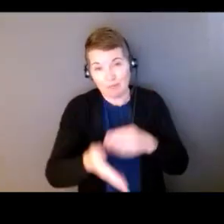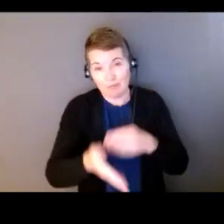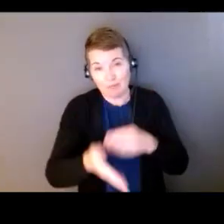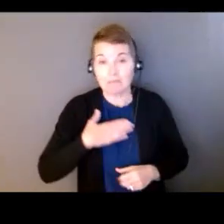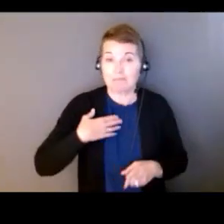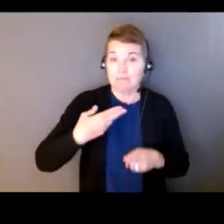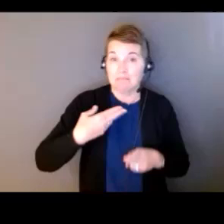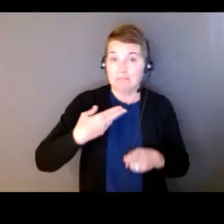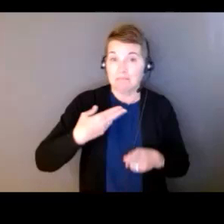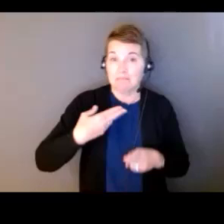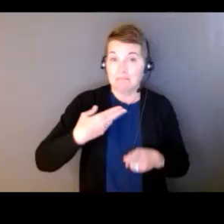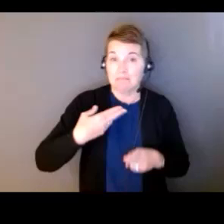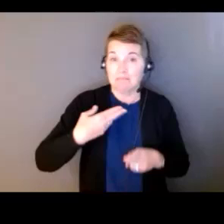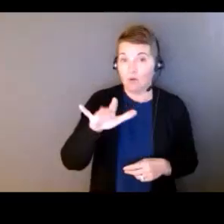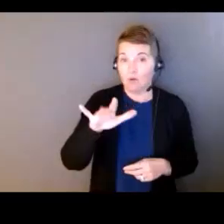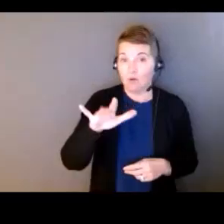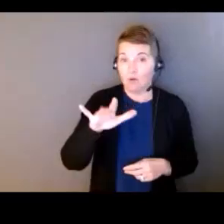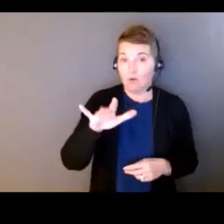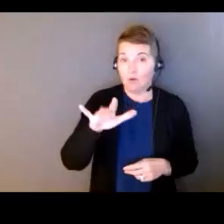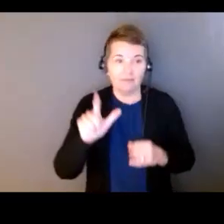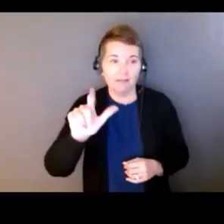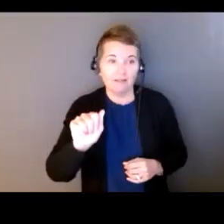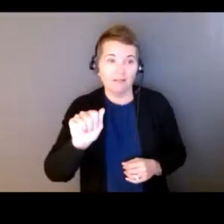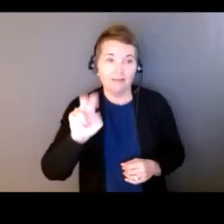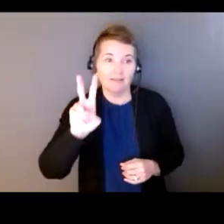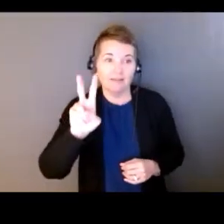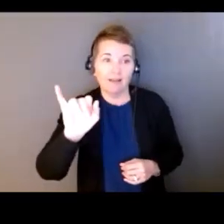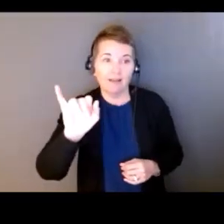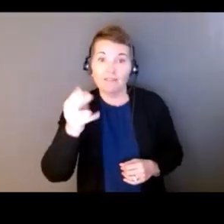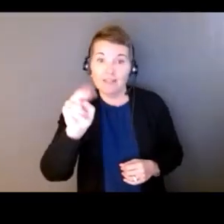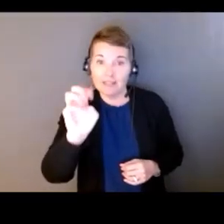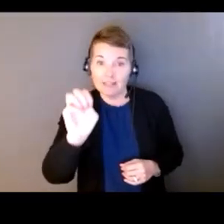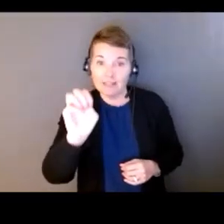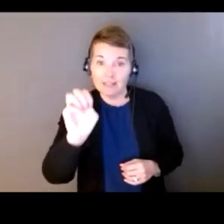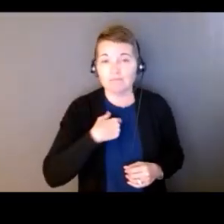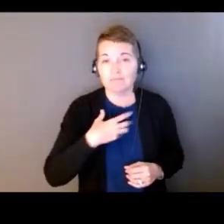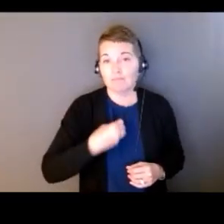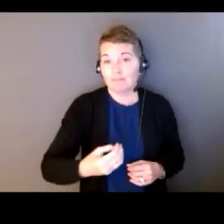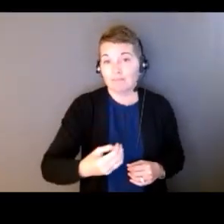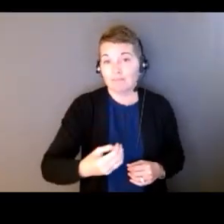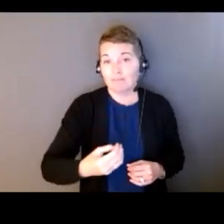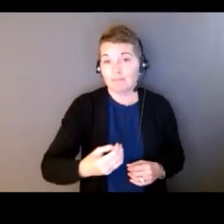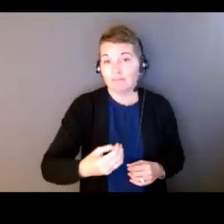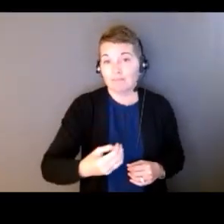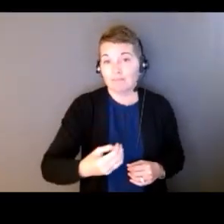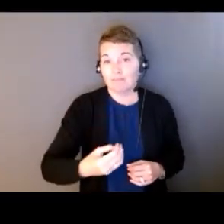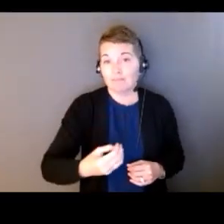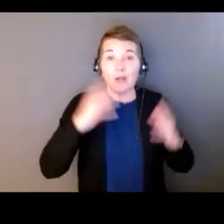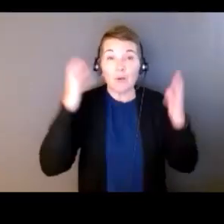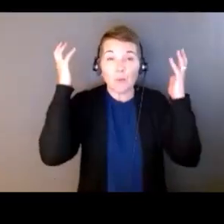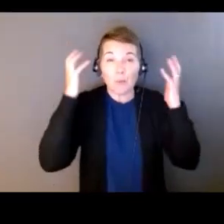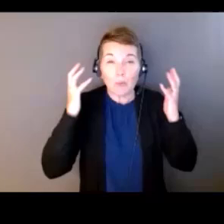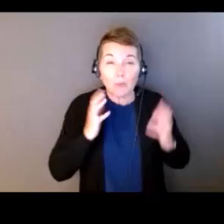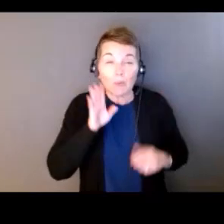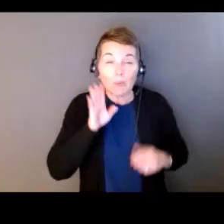I am a white woman with brown curly hair, wearing purple glasses and a purple T-shirt.